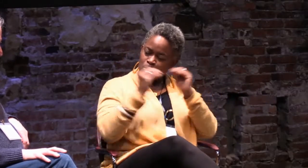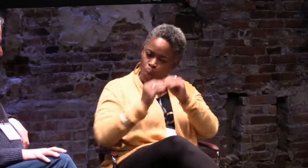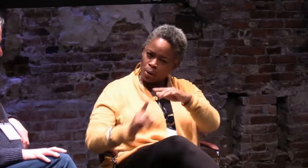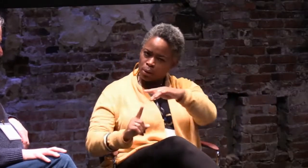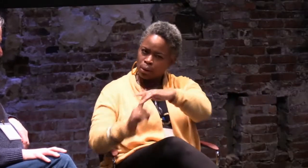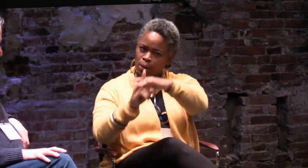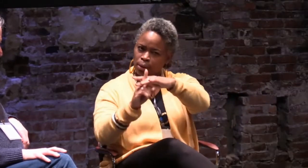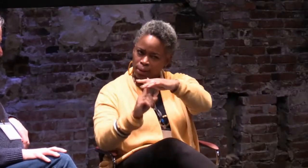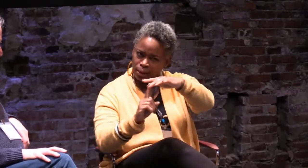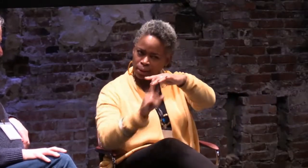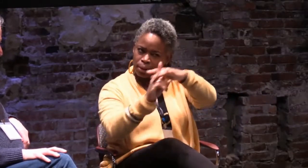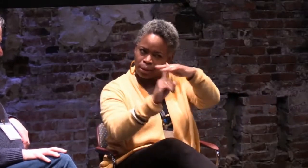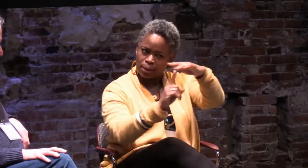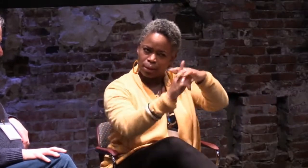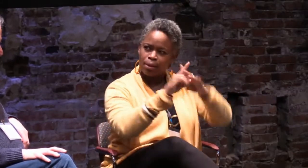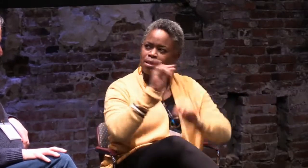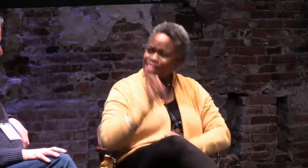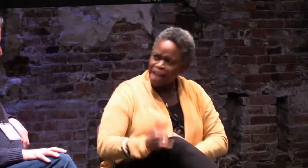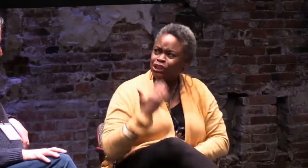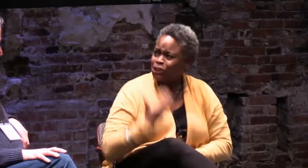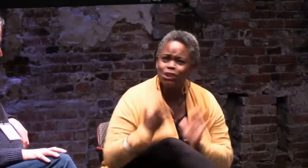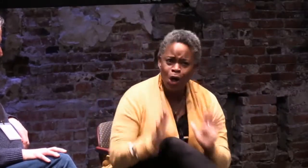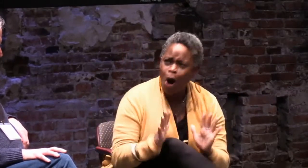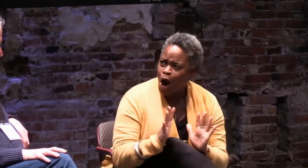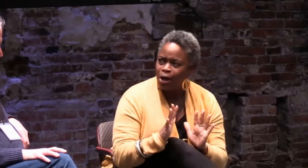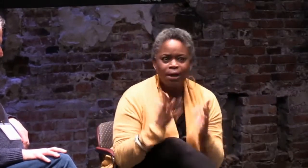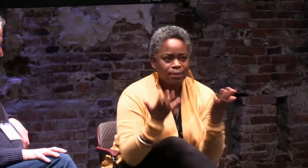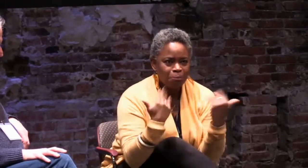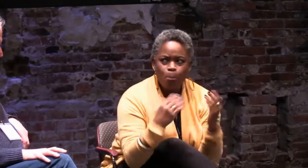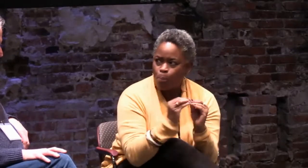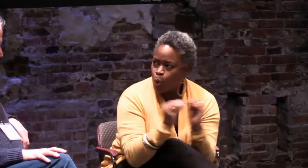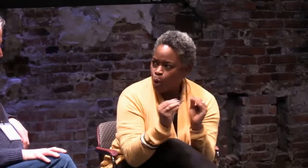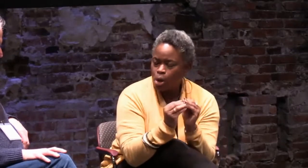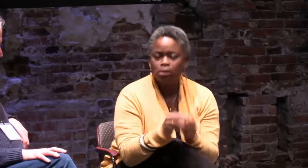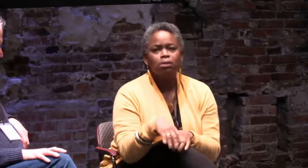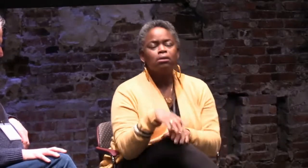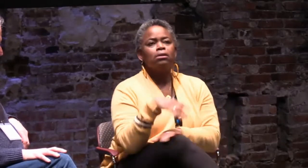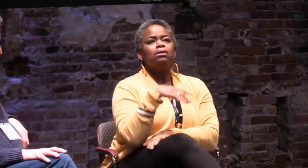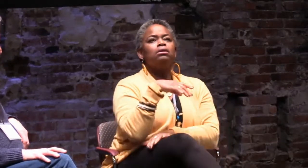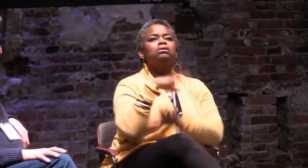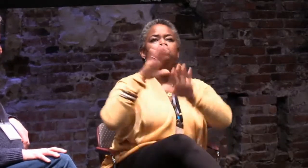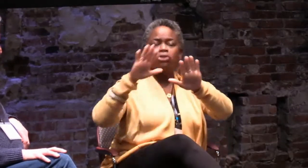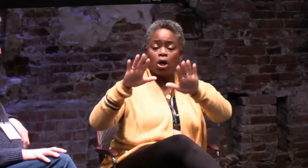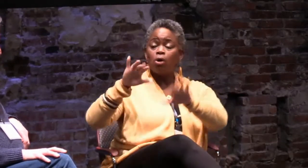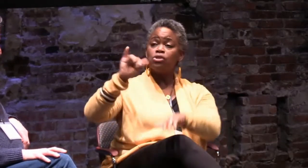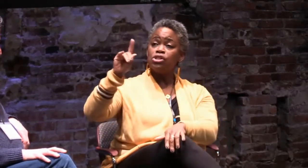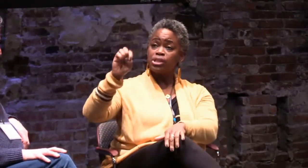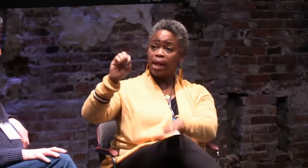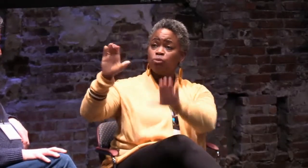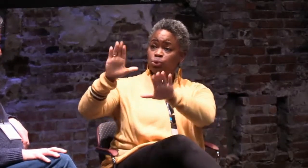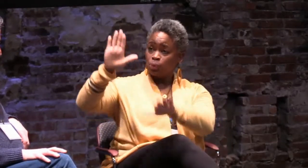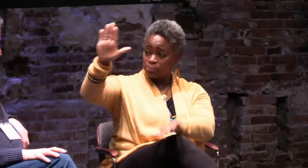where did all this talent come from, but it's out there, and it's emerging, and it's a good thing. I'm just saying, we need more.